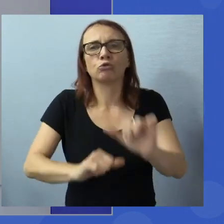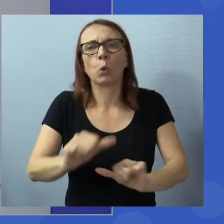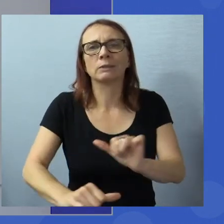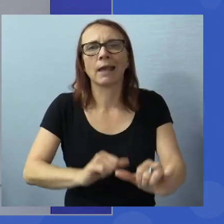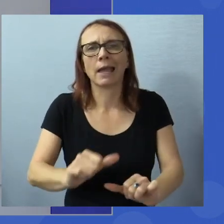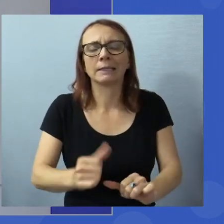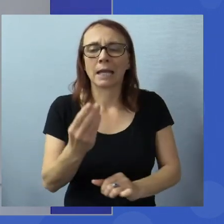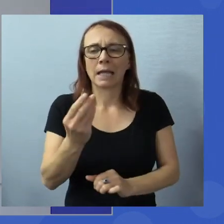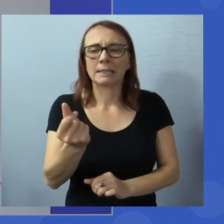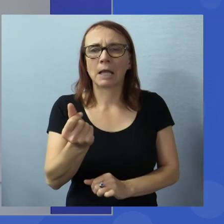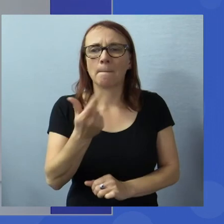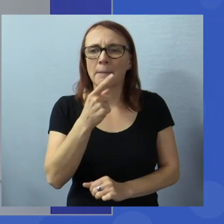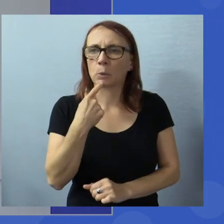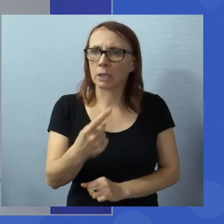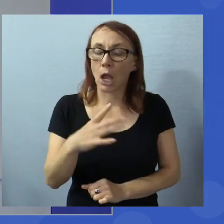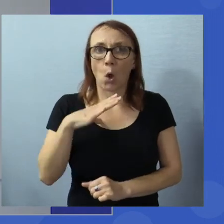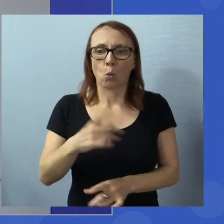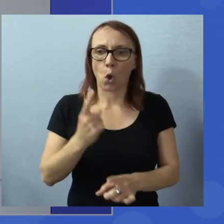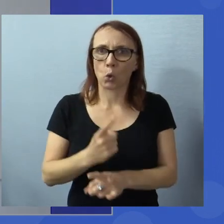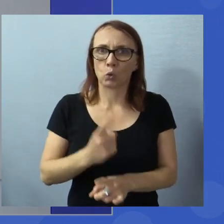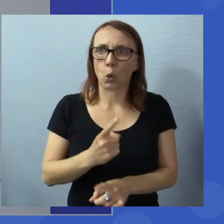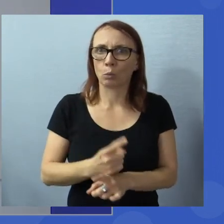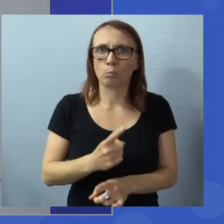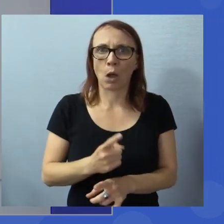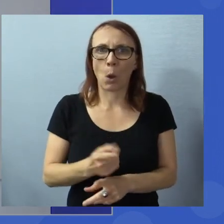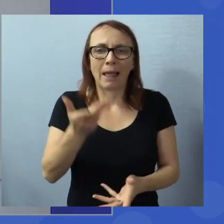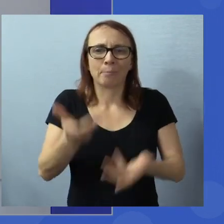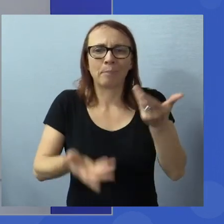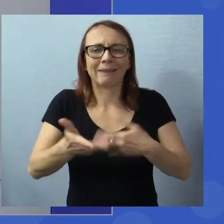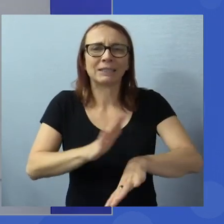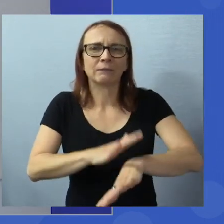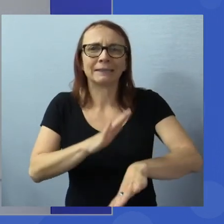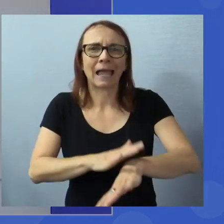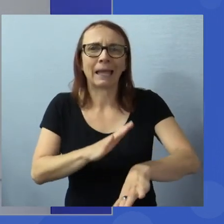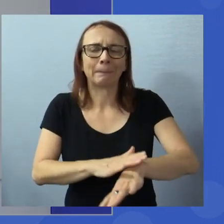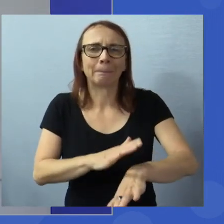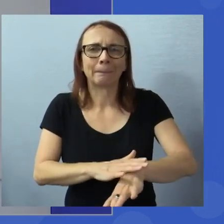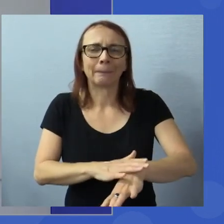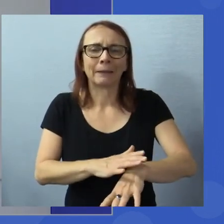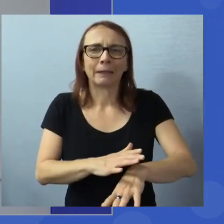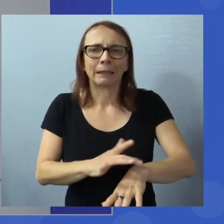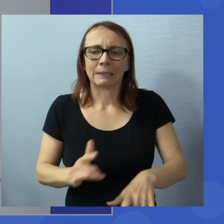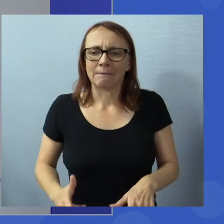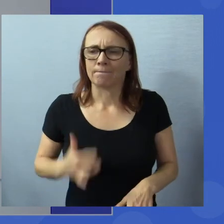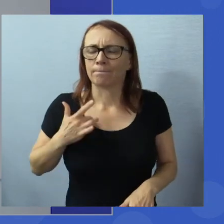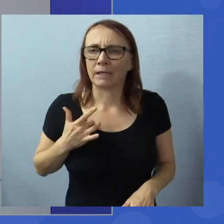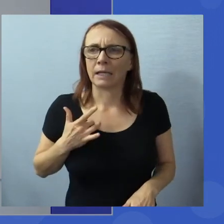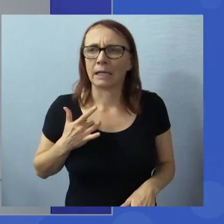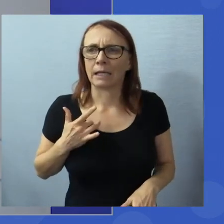already said they'd like to talk about things like the balance of time we have for things like deliberation the kind of lengths of the breaks that we have as we